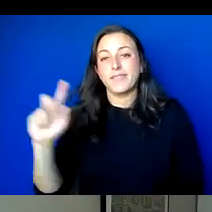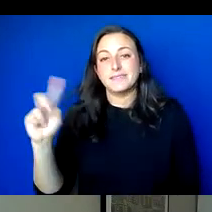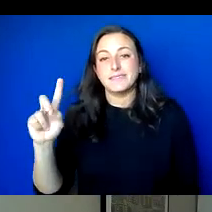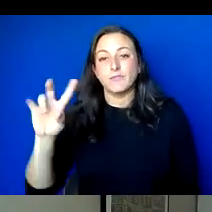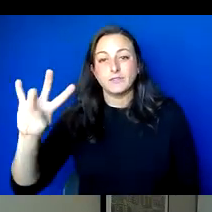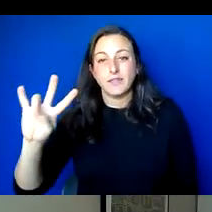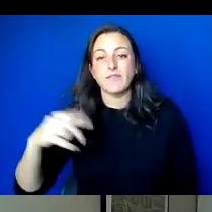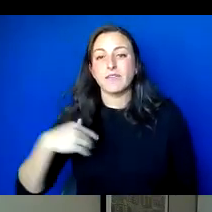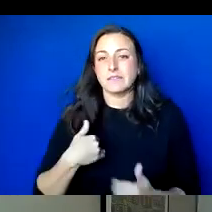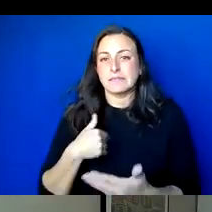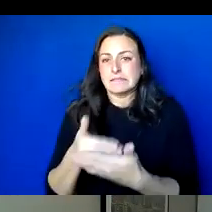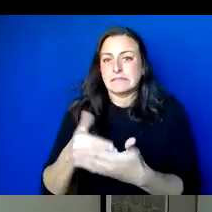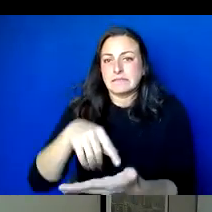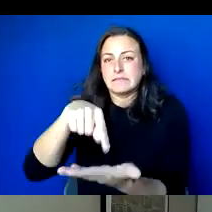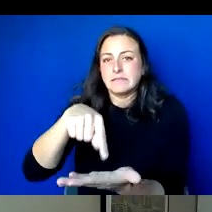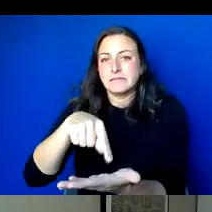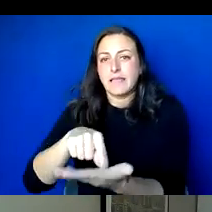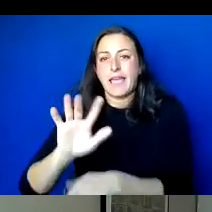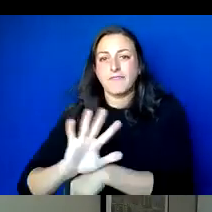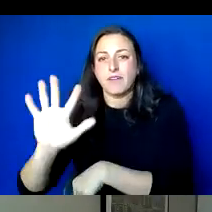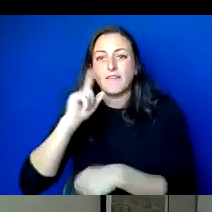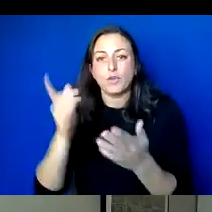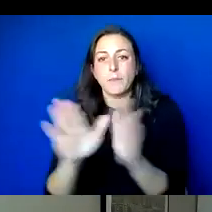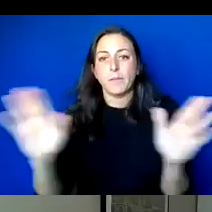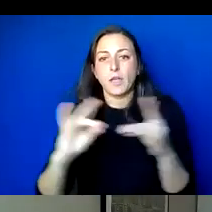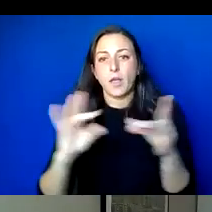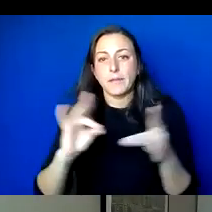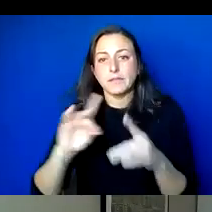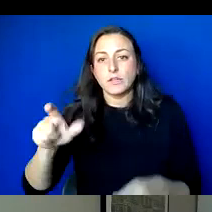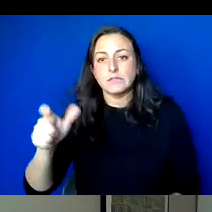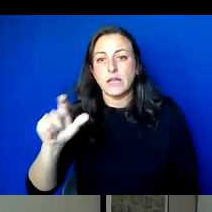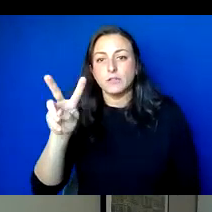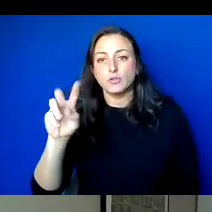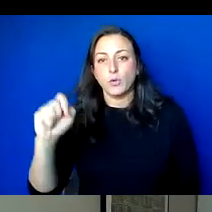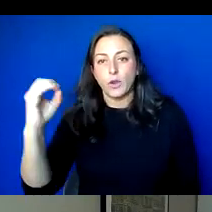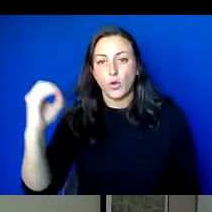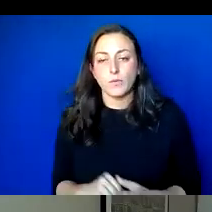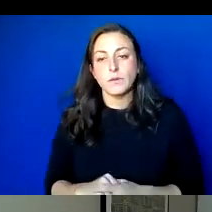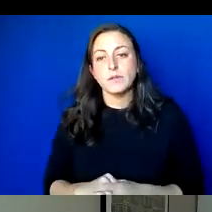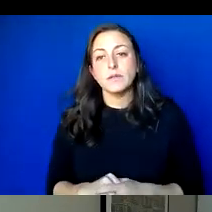at 5 p.m for the public comments on Dial 2.0. Could you guys give a little bit more detail on